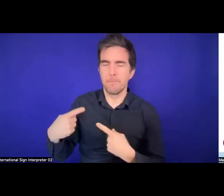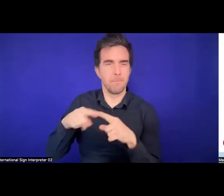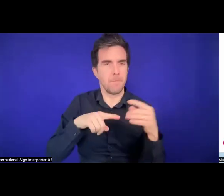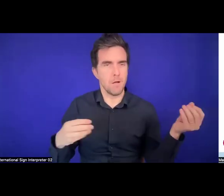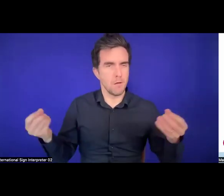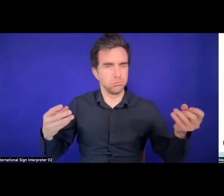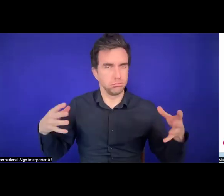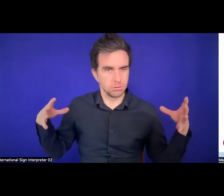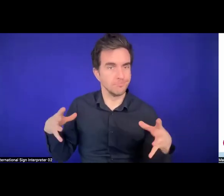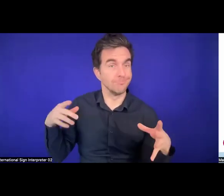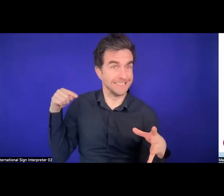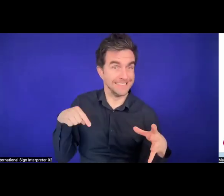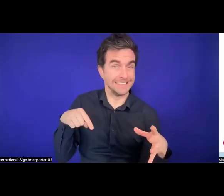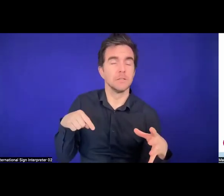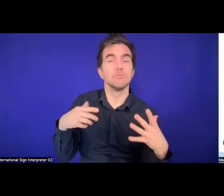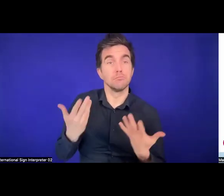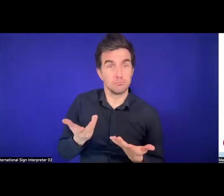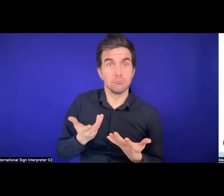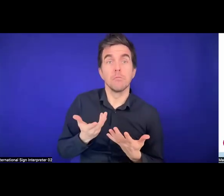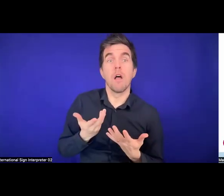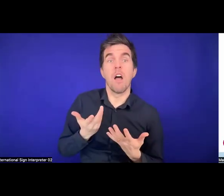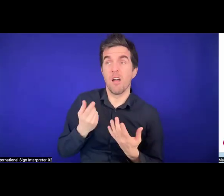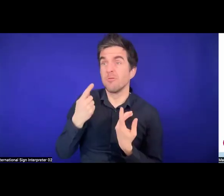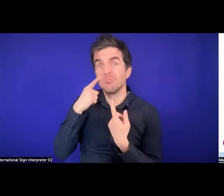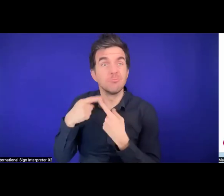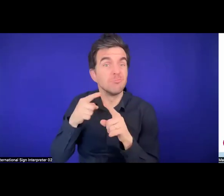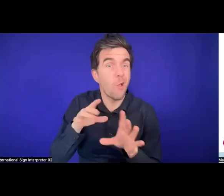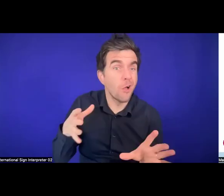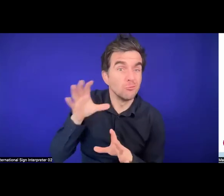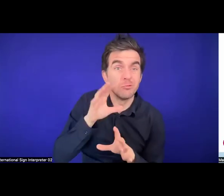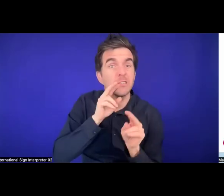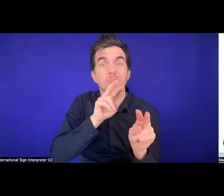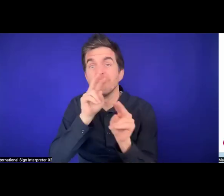number of different countries, a number of different teams. So yeah, that's very